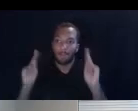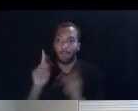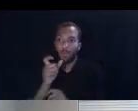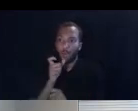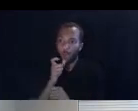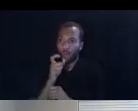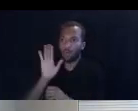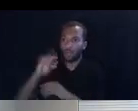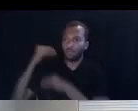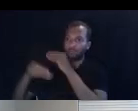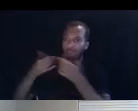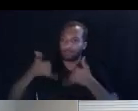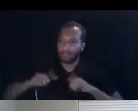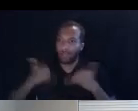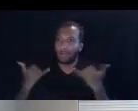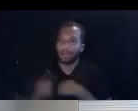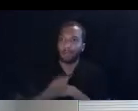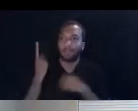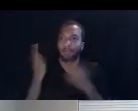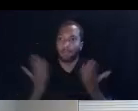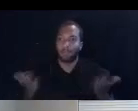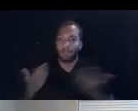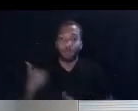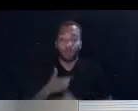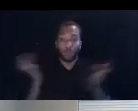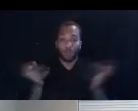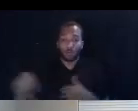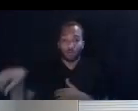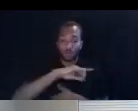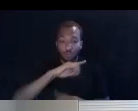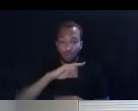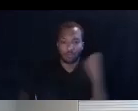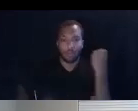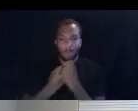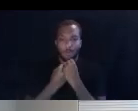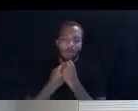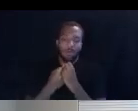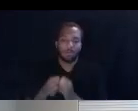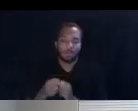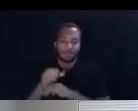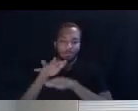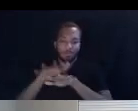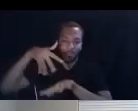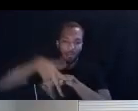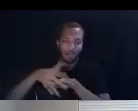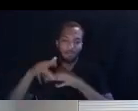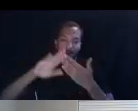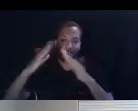In addition to our thanks, we encourage folks to take action in supporting Native and Indigenous communities such as learning more about the Indigenous people